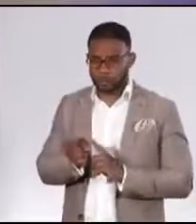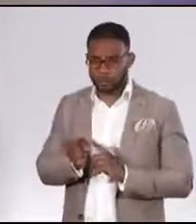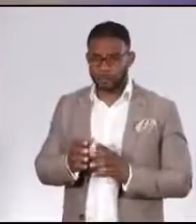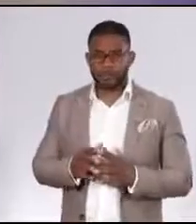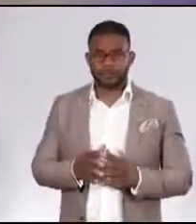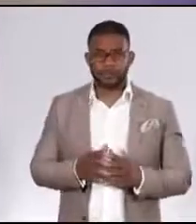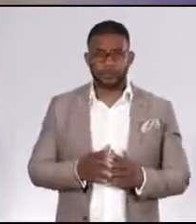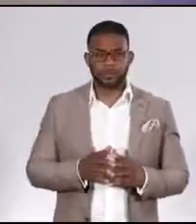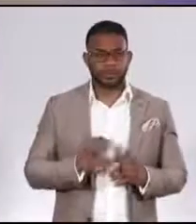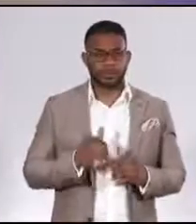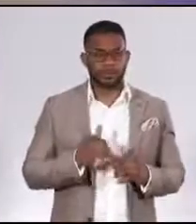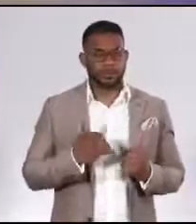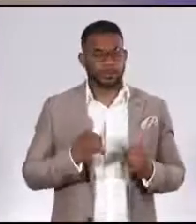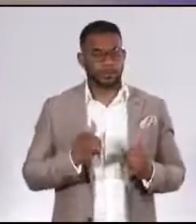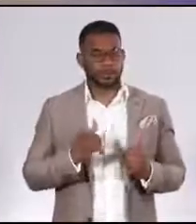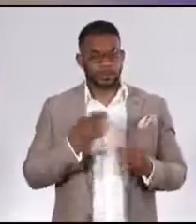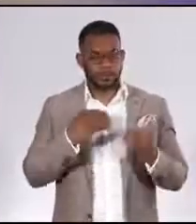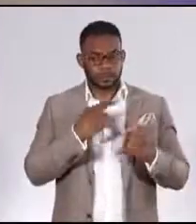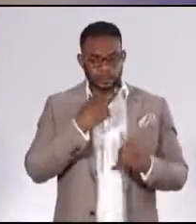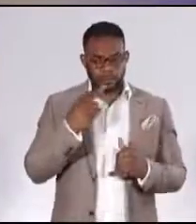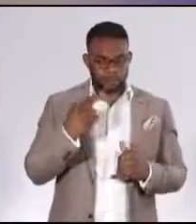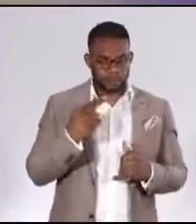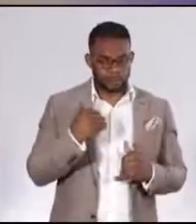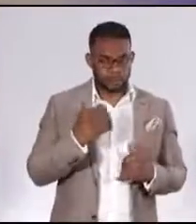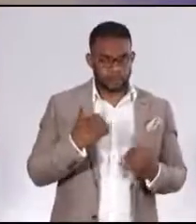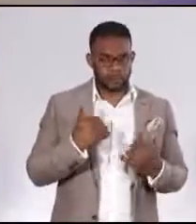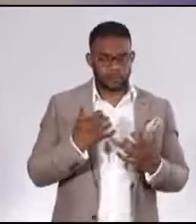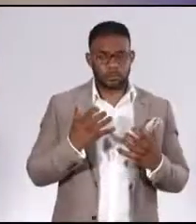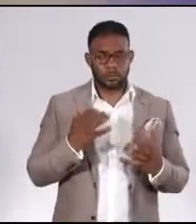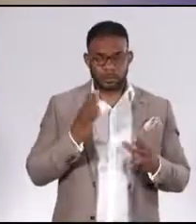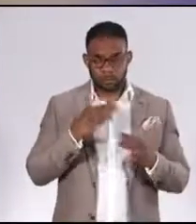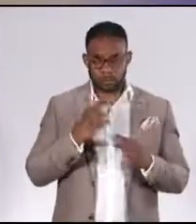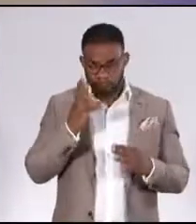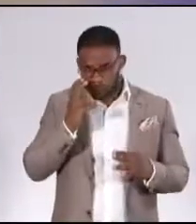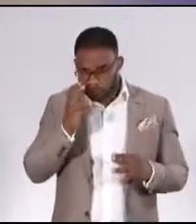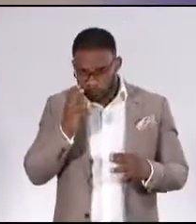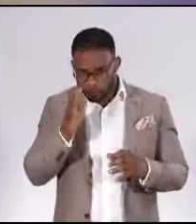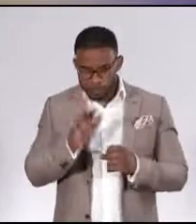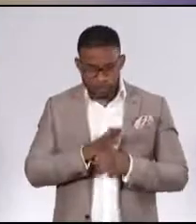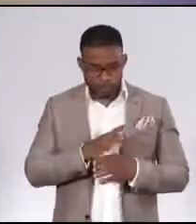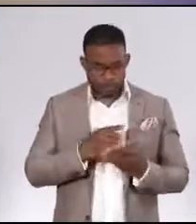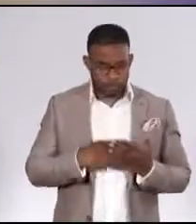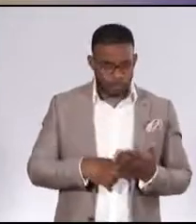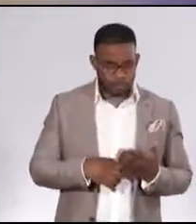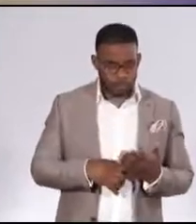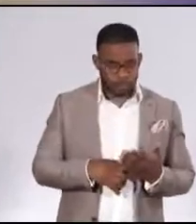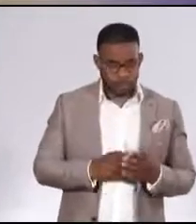When we could still eat in restaurants, I would have a lot of trouble hearing full conversations in the loud restaurant.